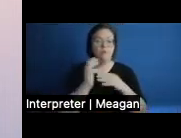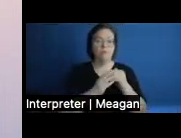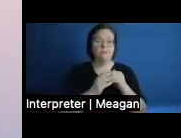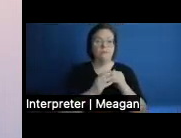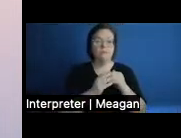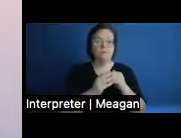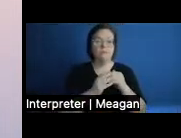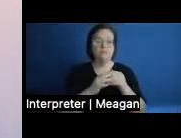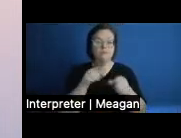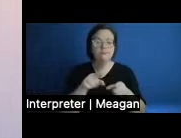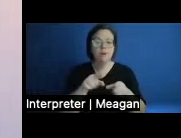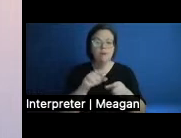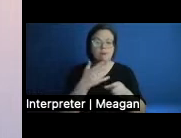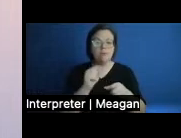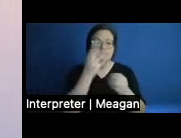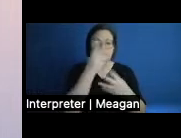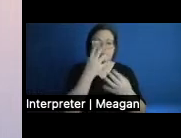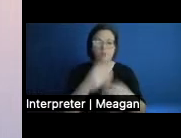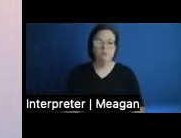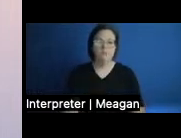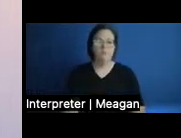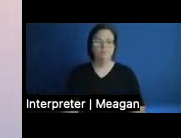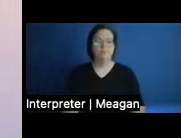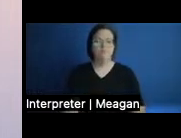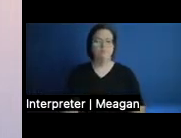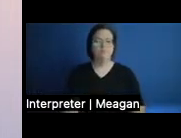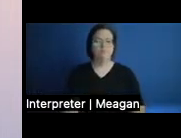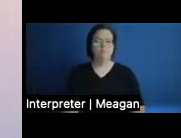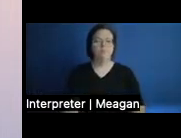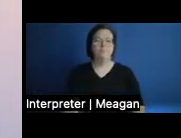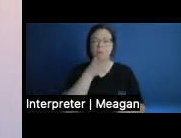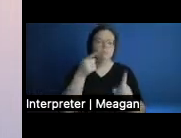you put into the chat. Beautiful. Not to put anyone on the spot. If you don't want to share,